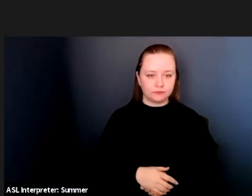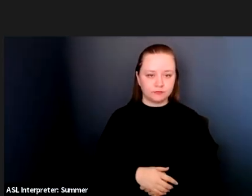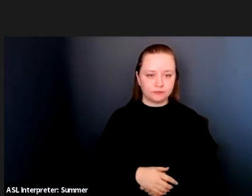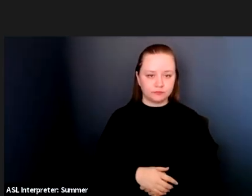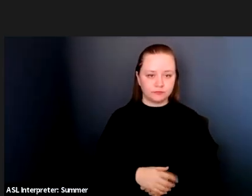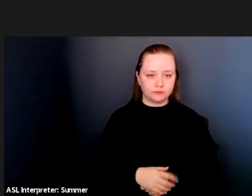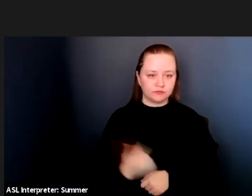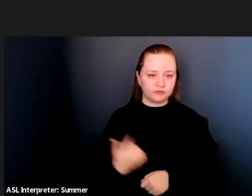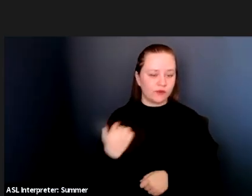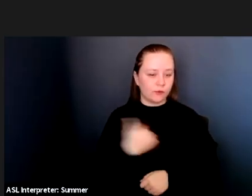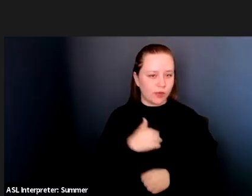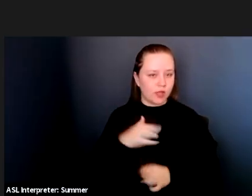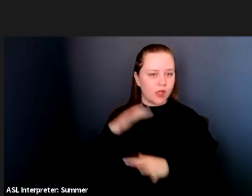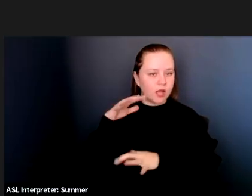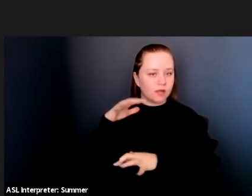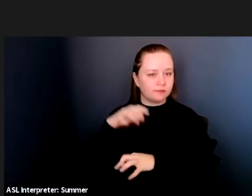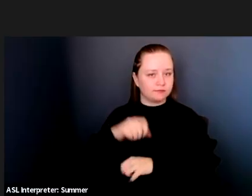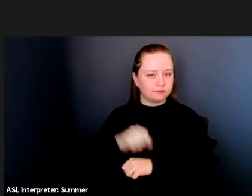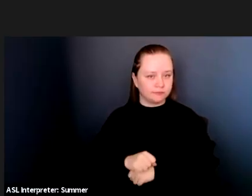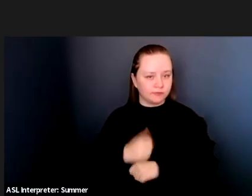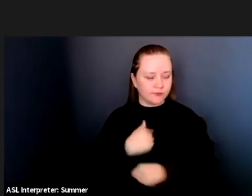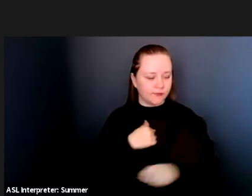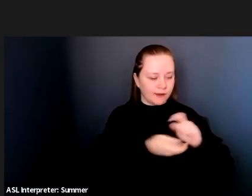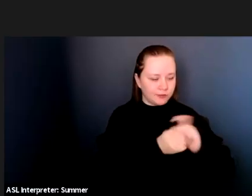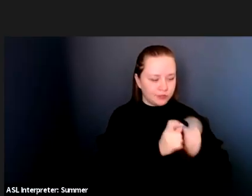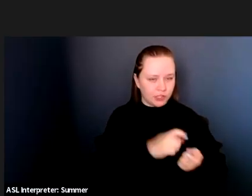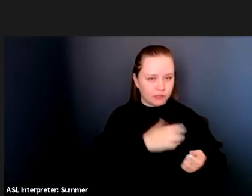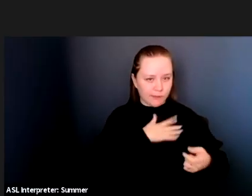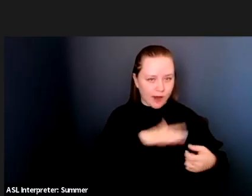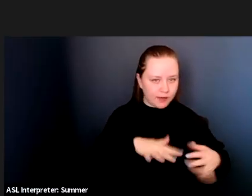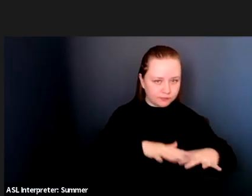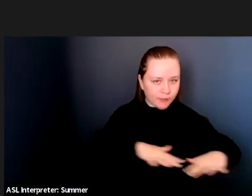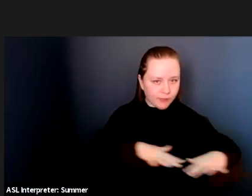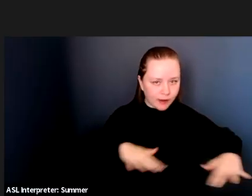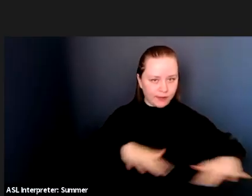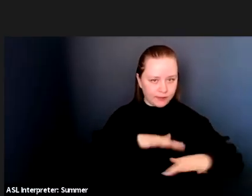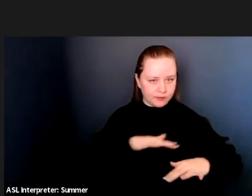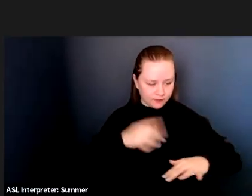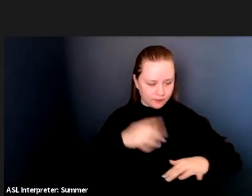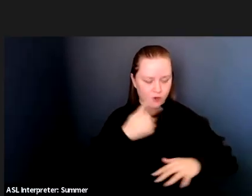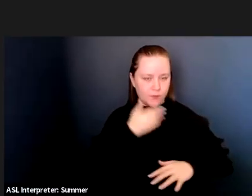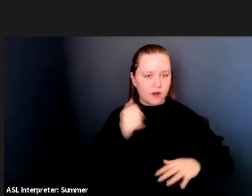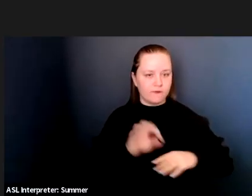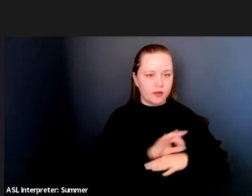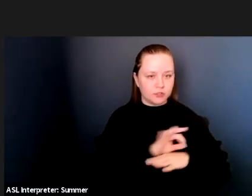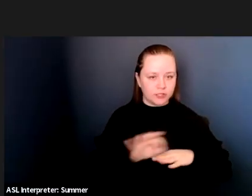I adapted my space to make it function. But my big surprise was how she adapted.